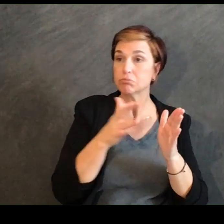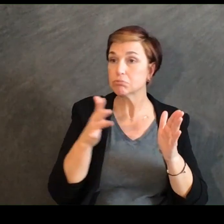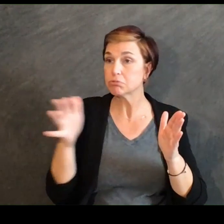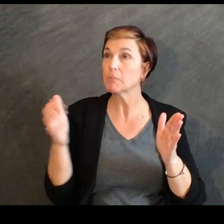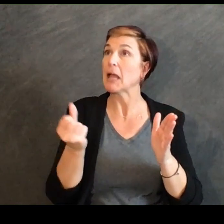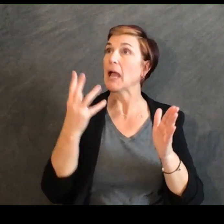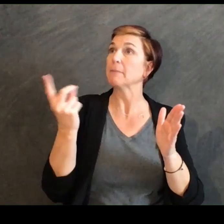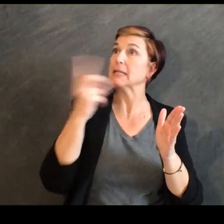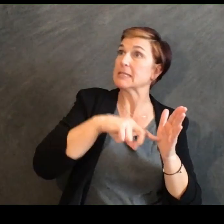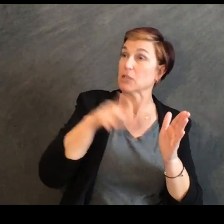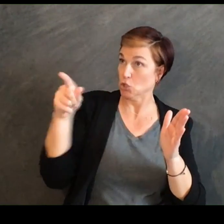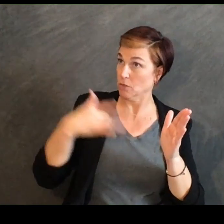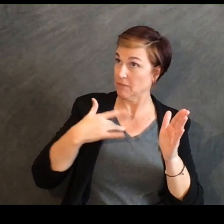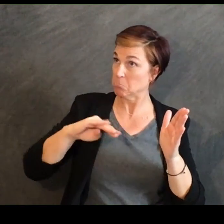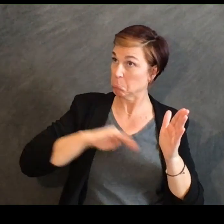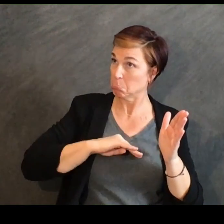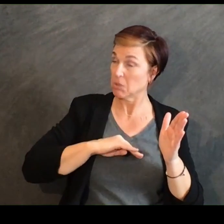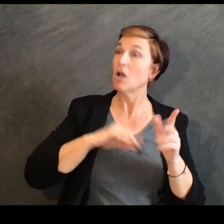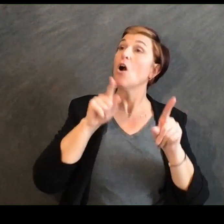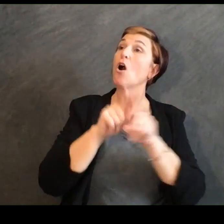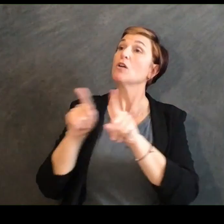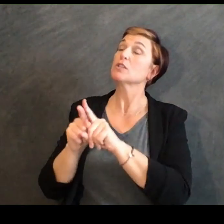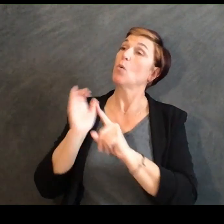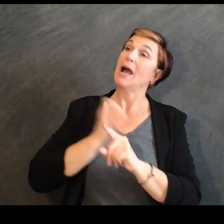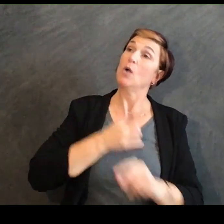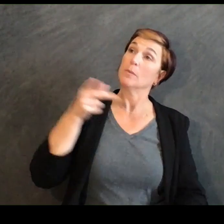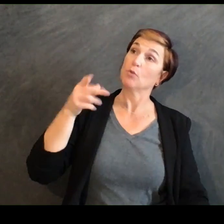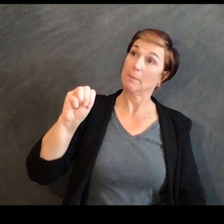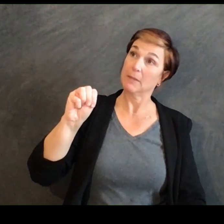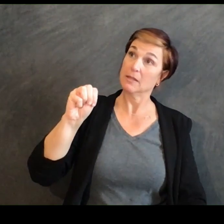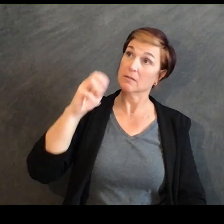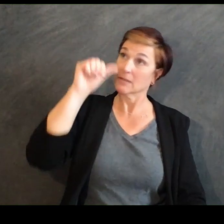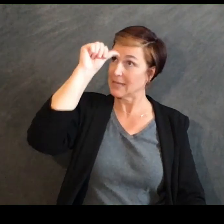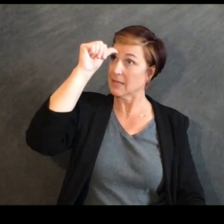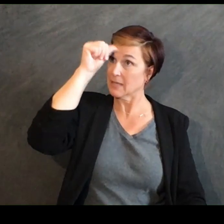Minister Modi or India have closed borders until April 15th if you have